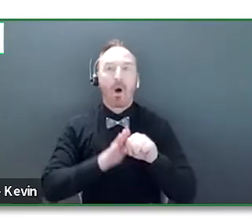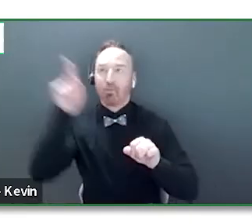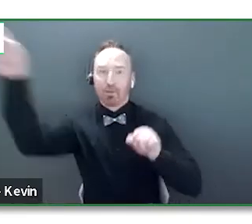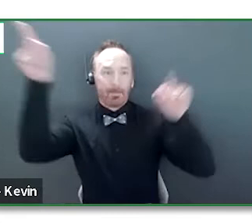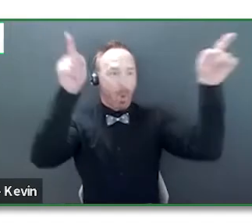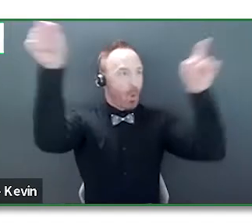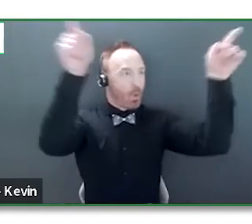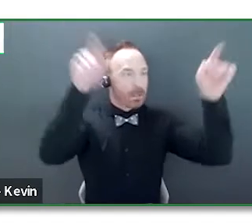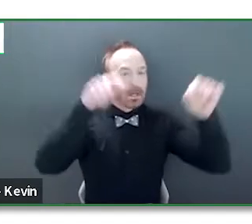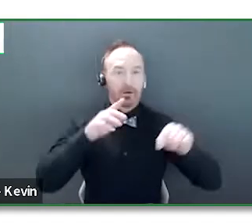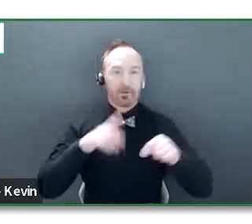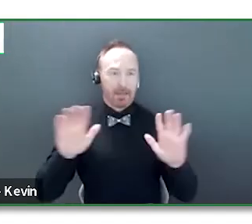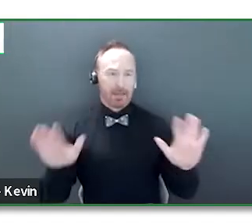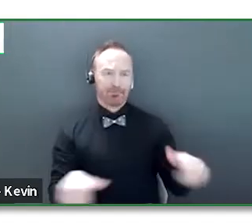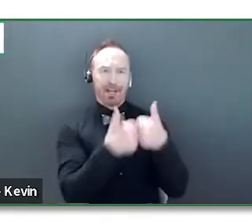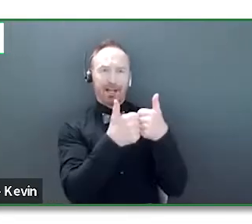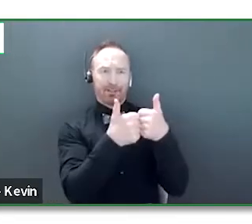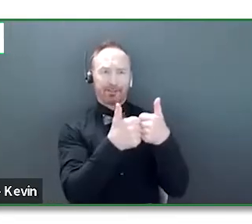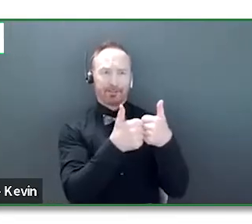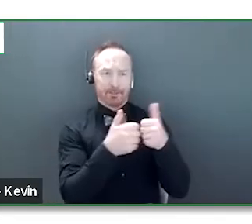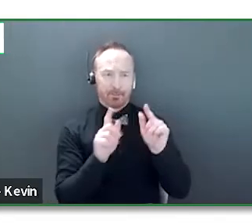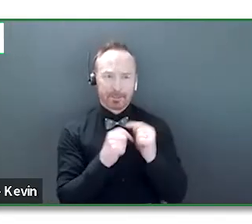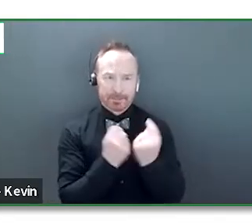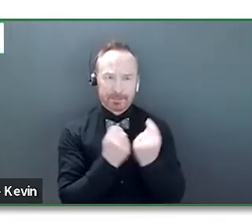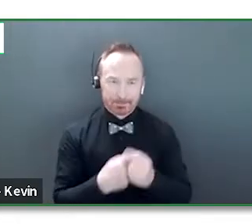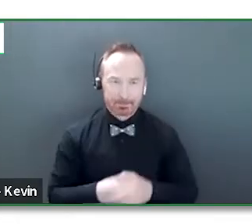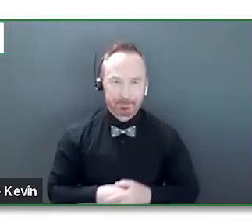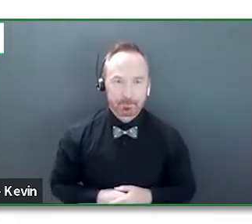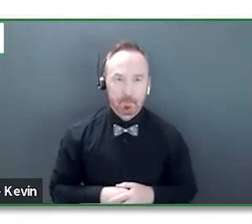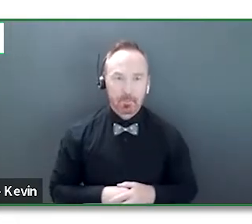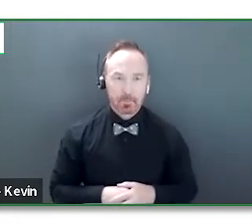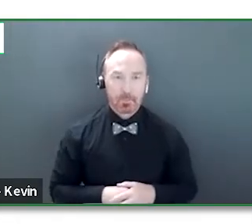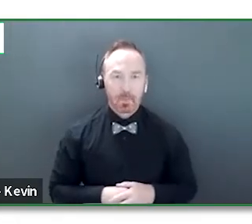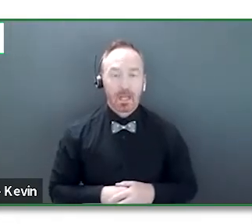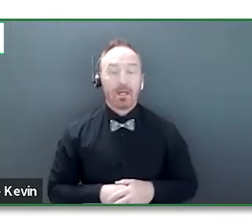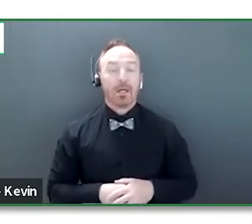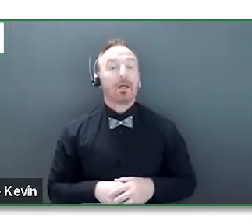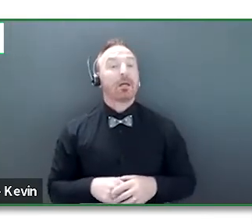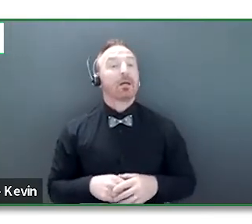challenges for our teams. Um we'll have to work to determine what the